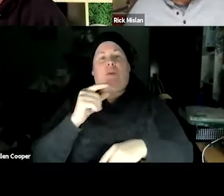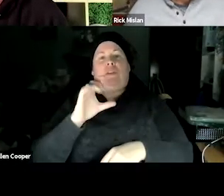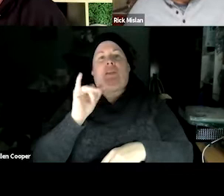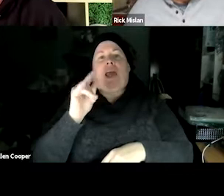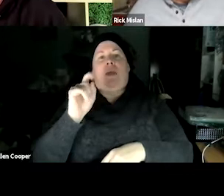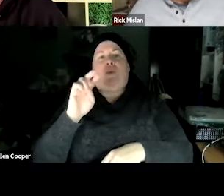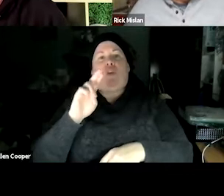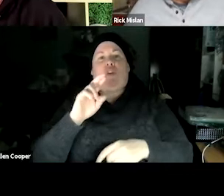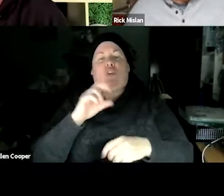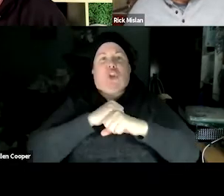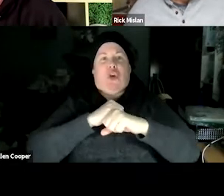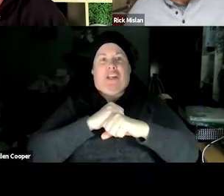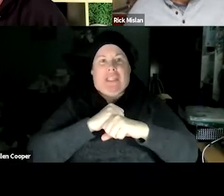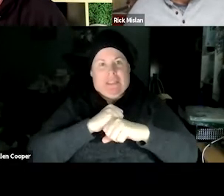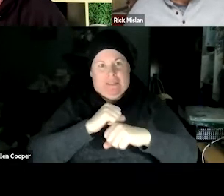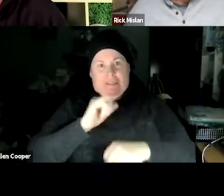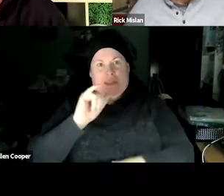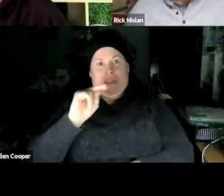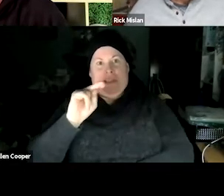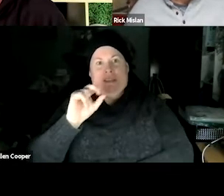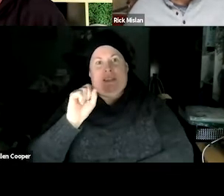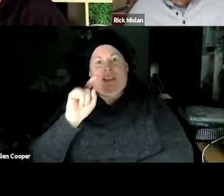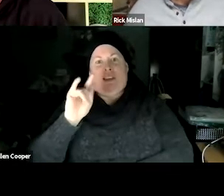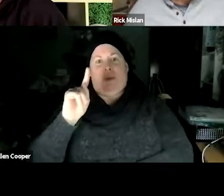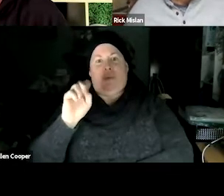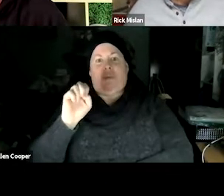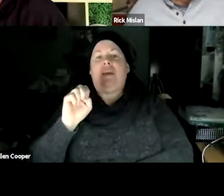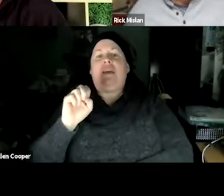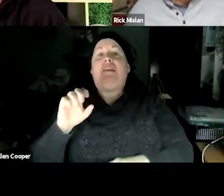Rick Mislan: And maybe you can tell us what was the favorite your favorite part of working on the